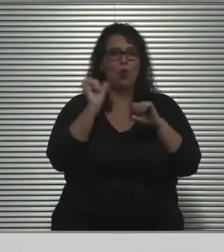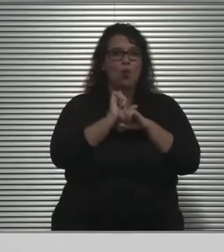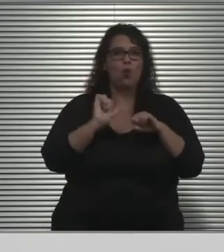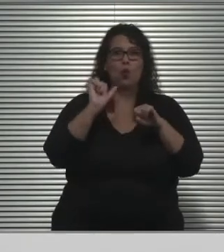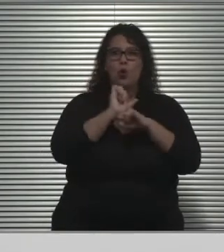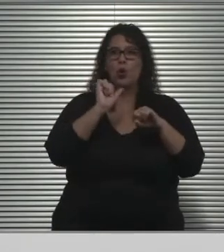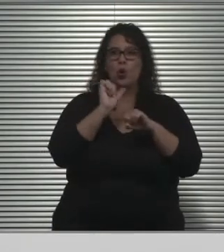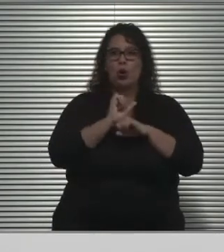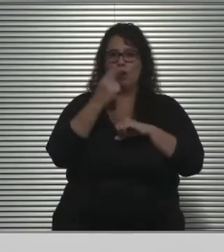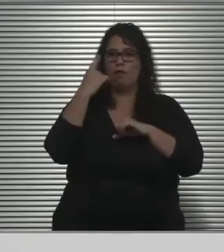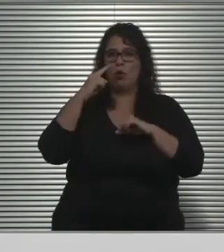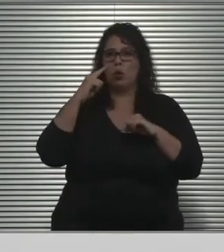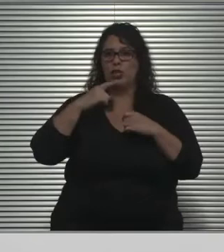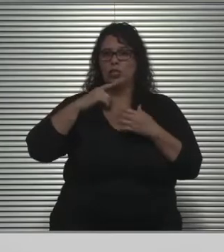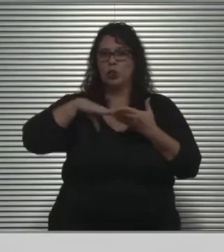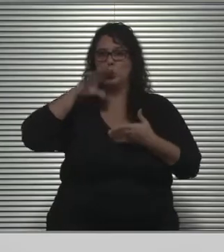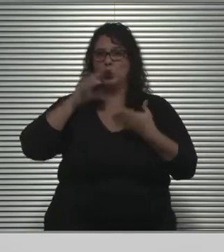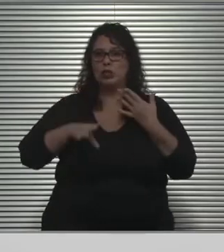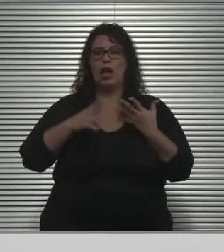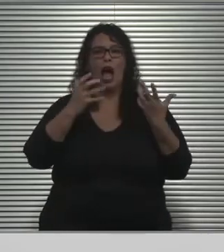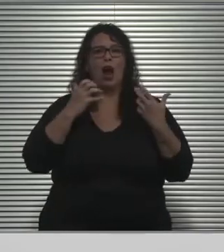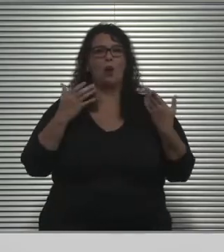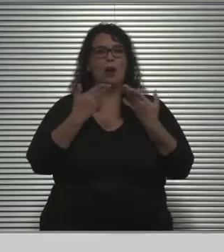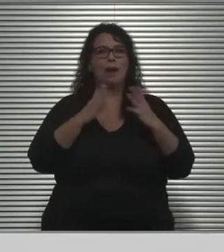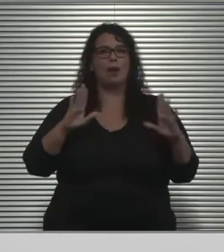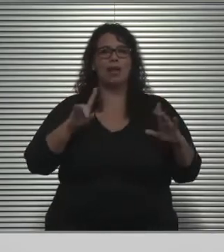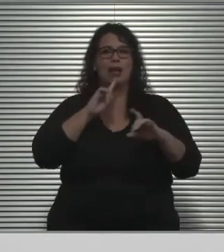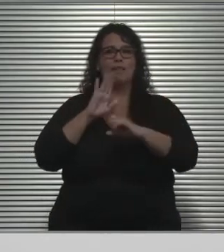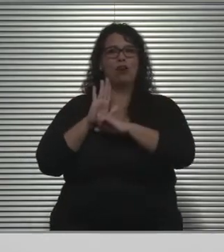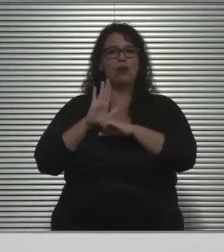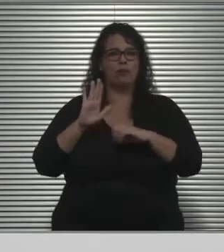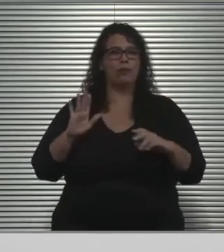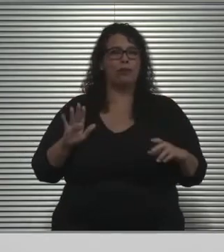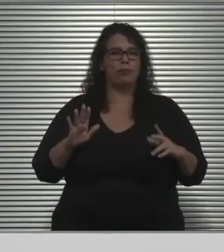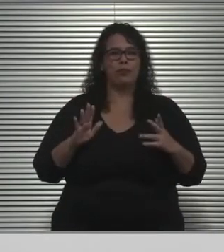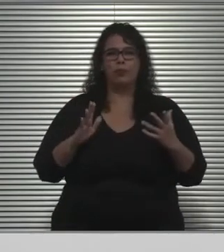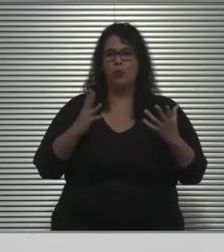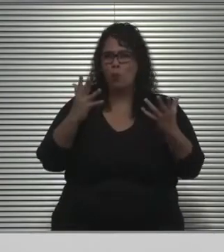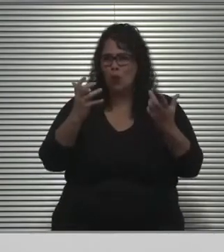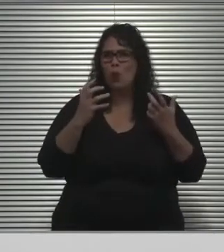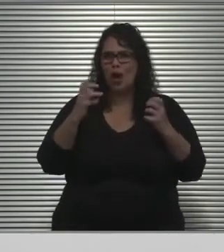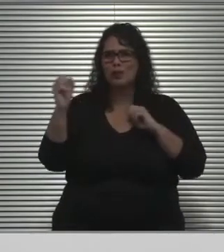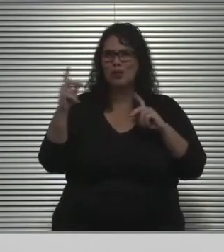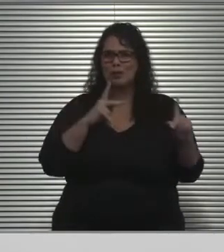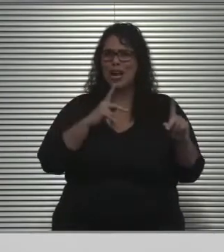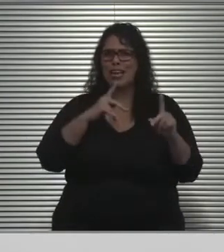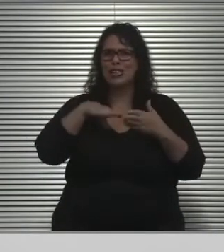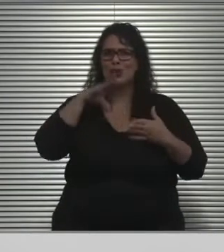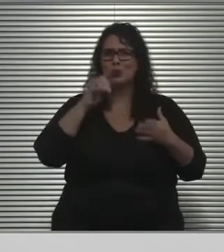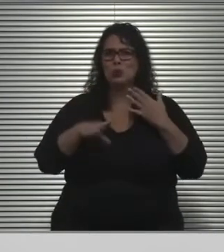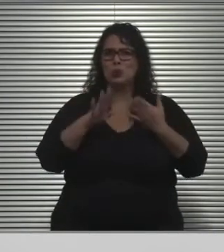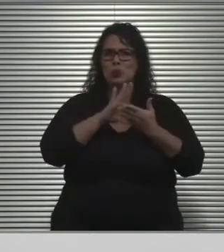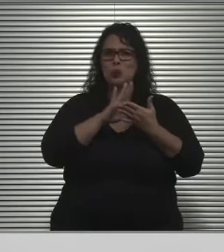I also want to just publicly affirm the commitment to bringing students back to school. There's a lot of things that happen on a day-to-day basis